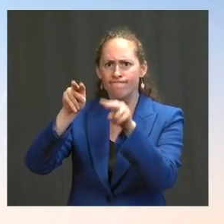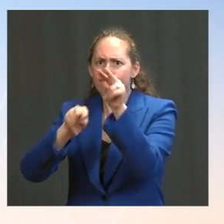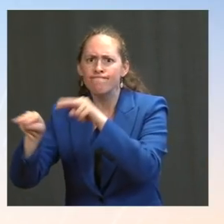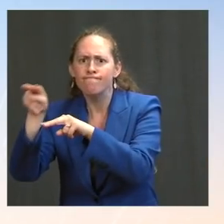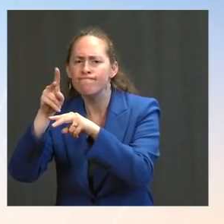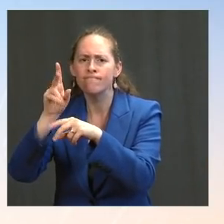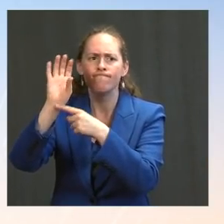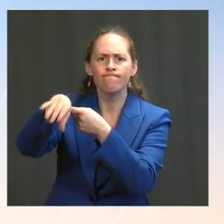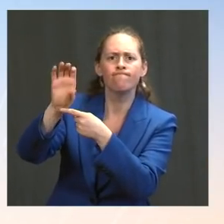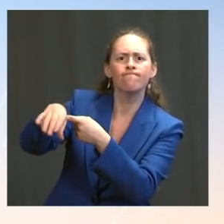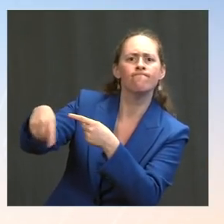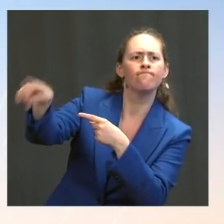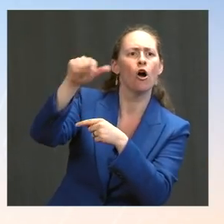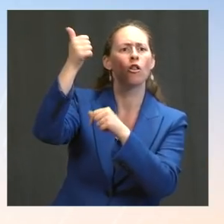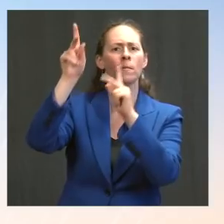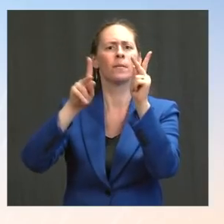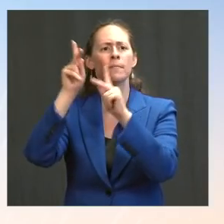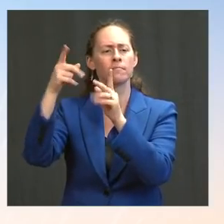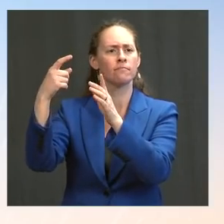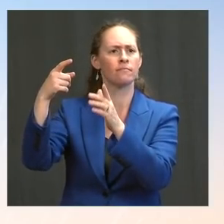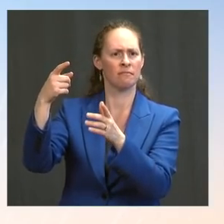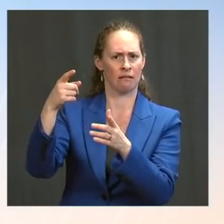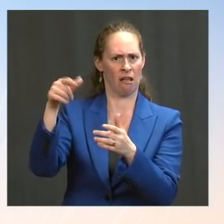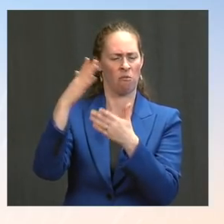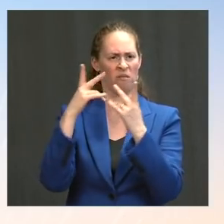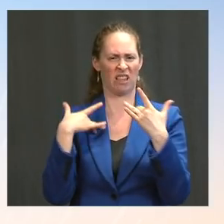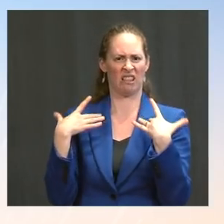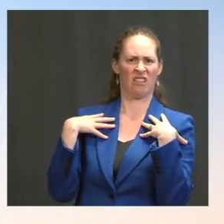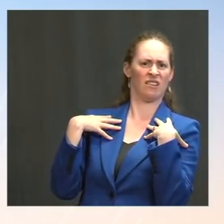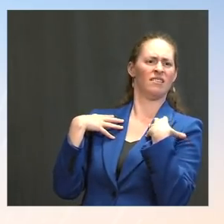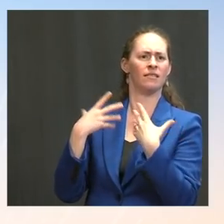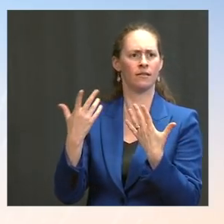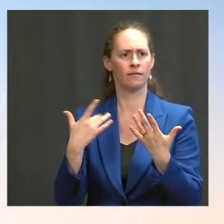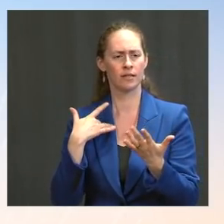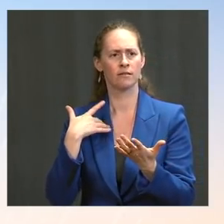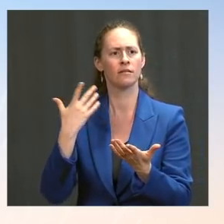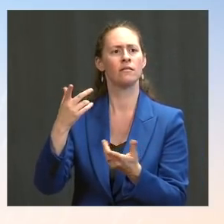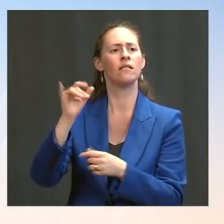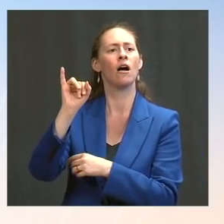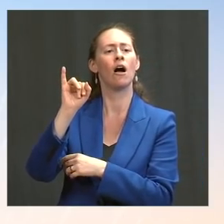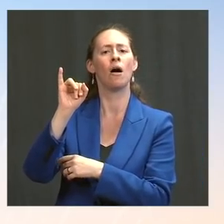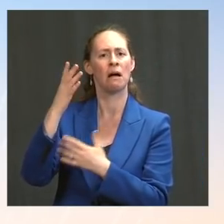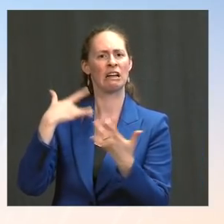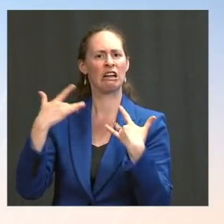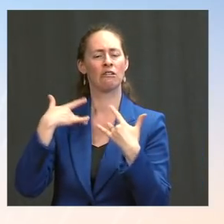who have raised concerns about the idea of giving the IRS $40 billion to basically crack down on tax cheats.